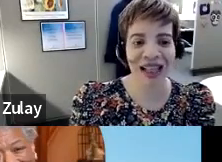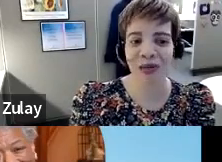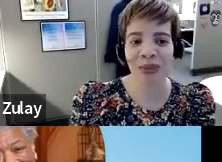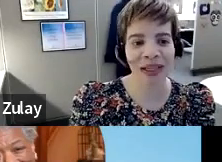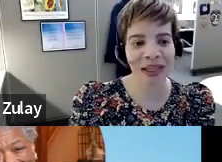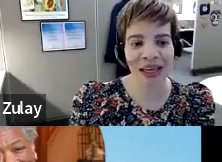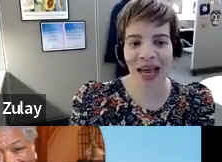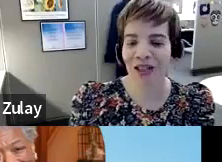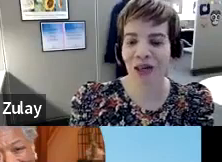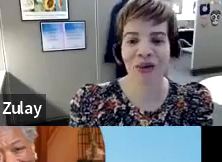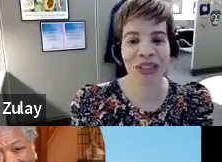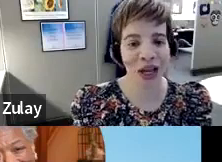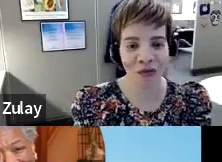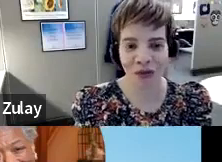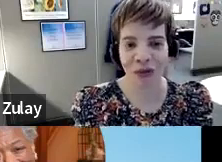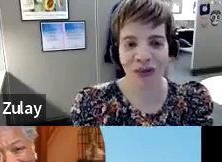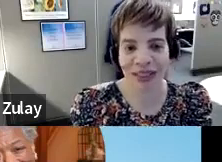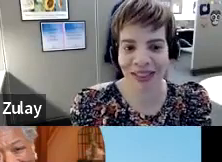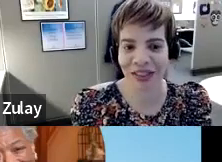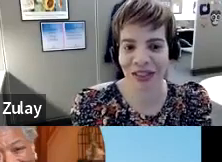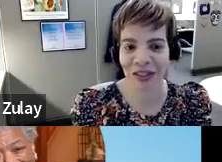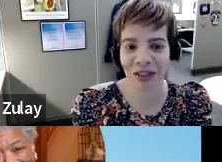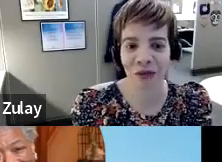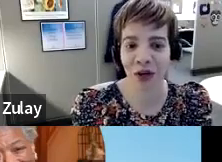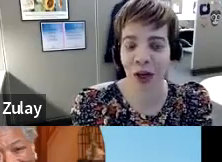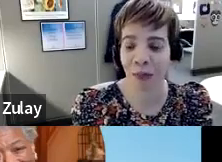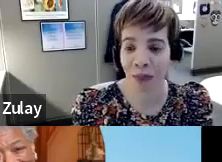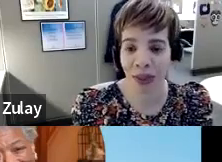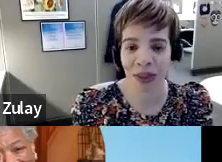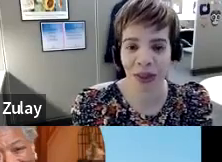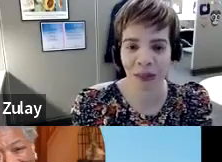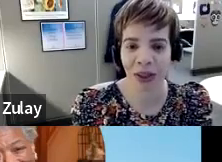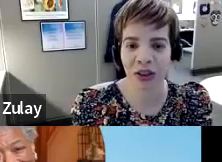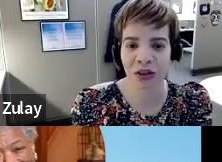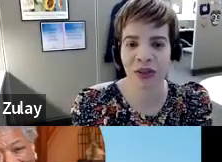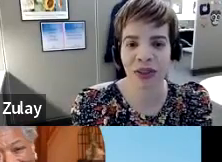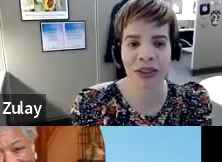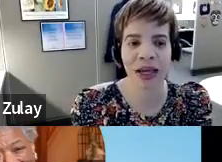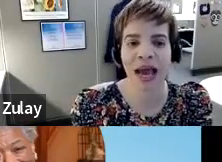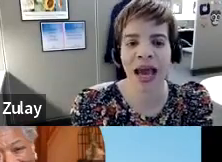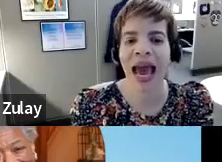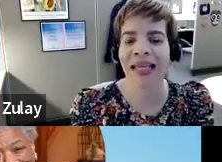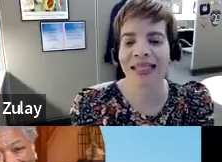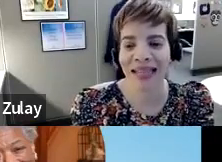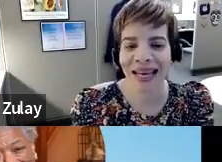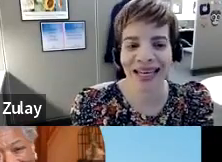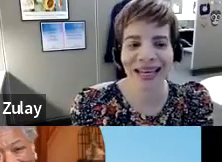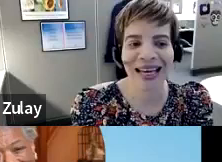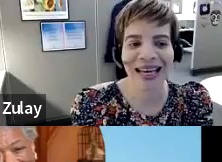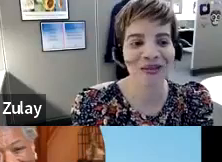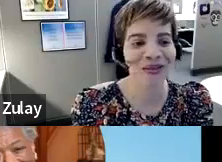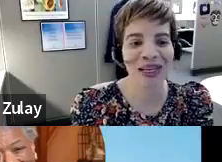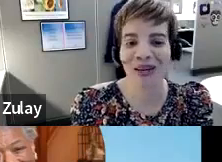for public service and law by becoming chief counsel to State Senator Anthony Hardy Williams where she worked behind the scenes to develop